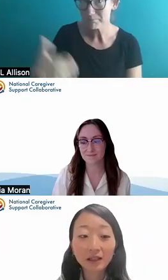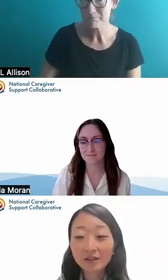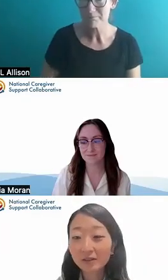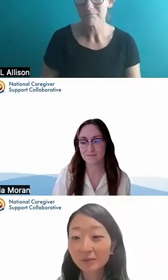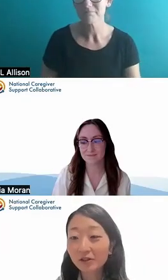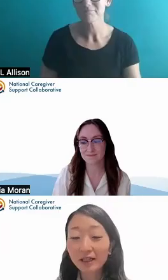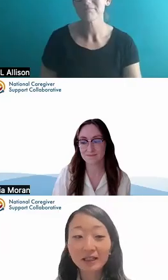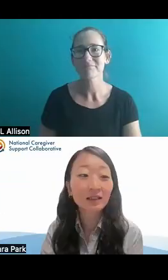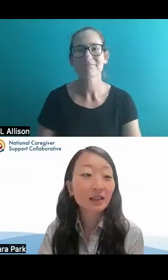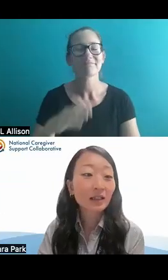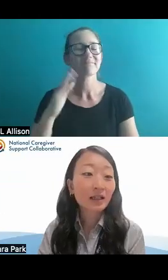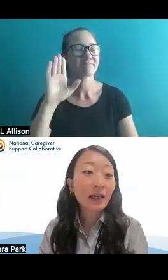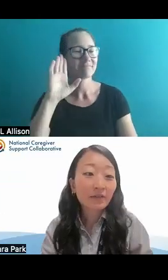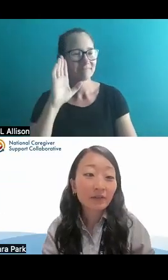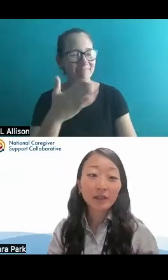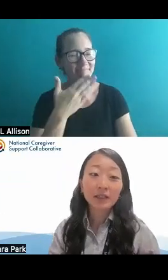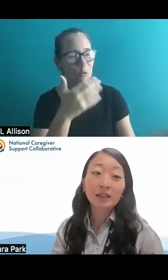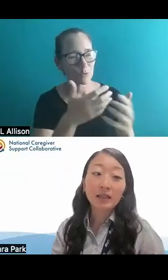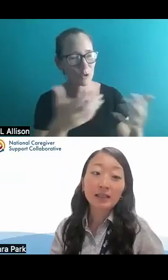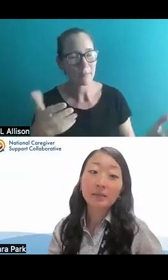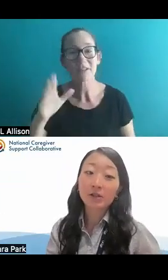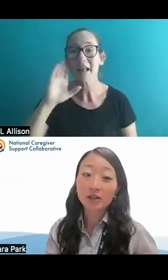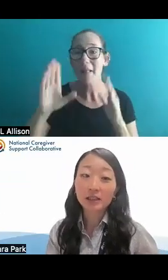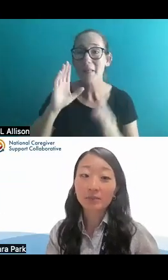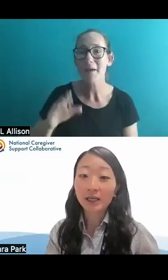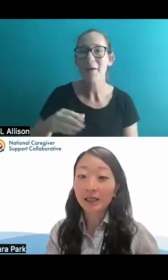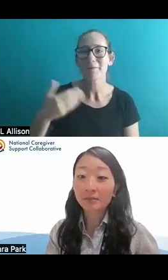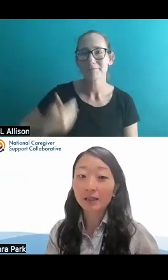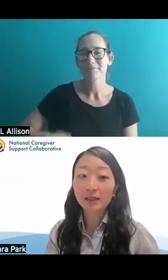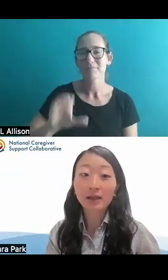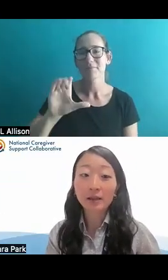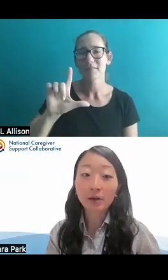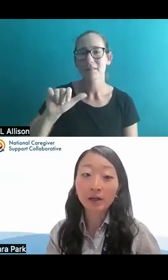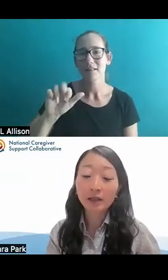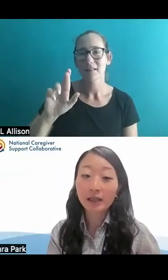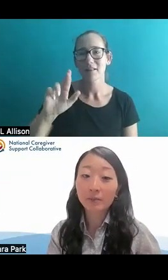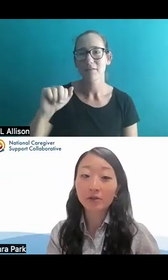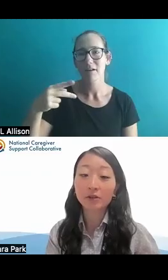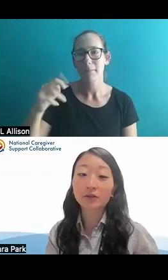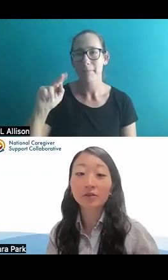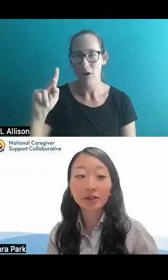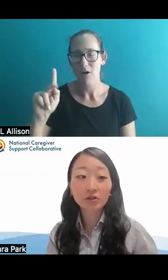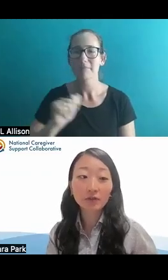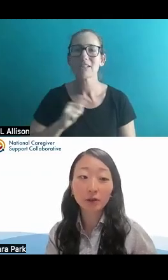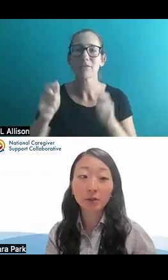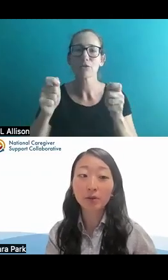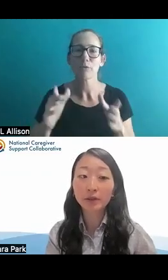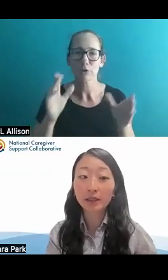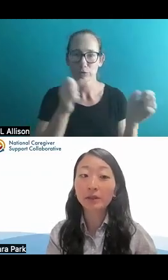thank you so much Leia. Hi everyone, as Leia mentioned, my name is Clara Park and I'm the Director of Strategy for our program,